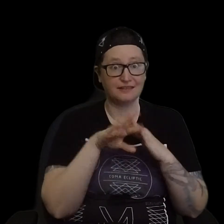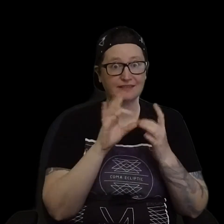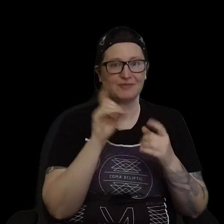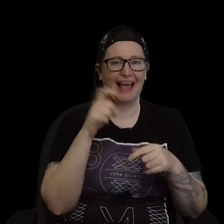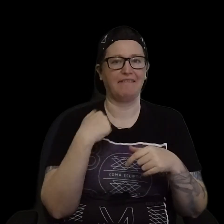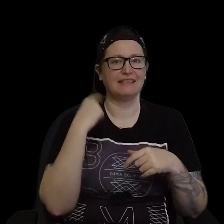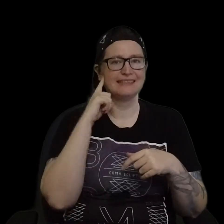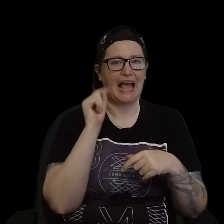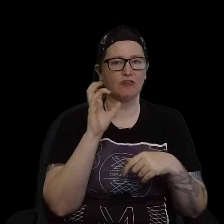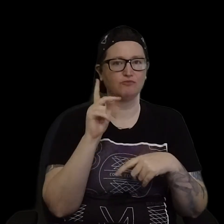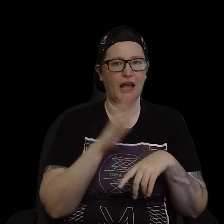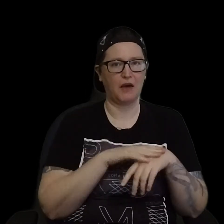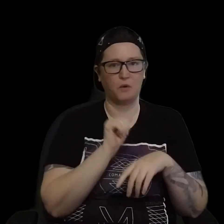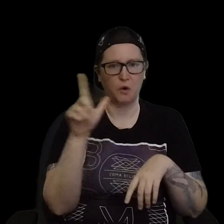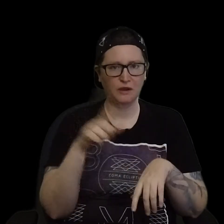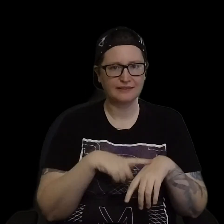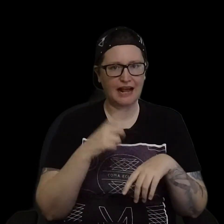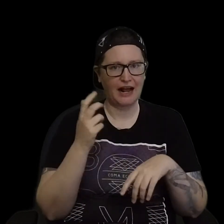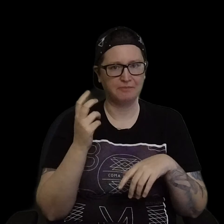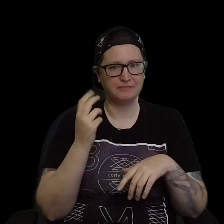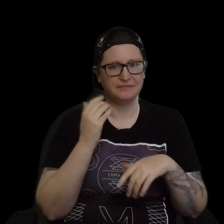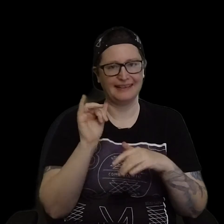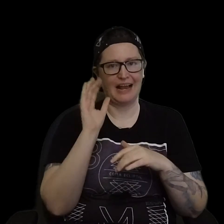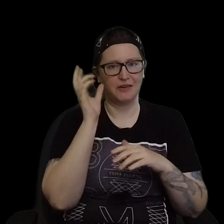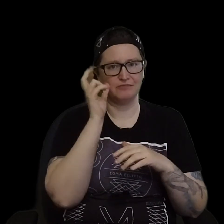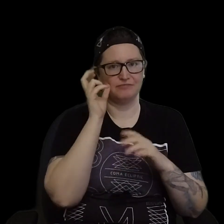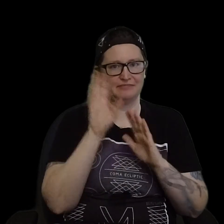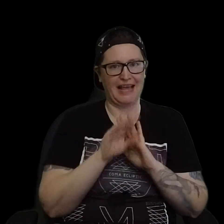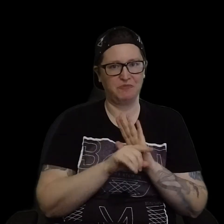so when you have the tape deck you have to have a soundtrack on the entire time